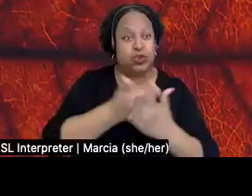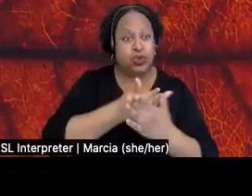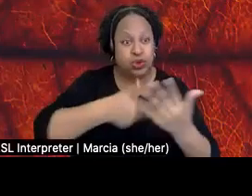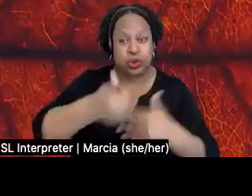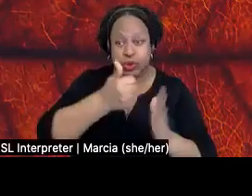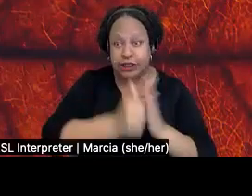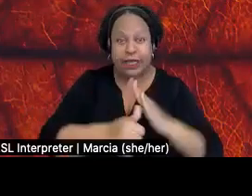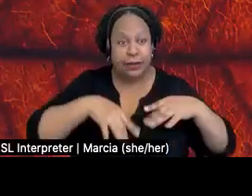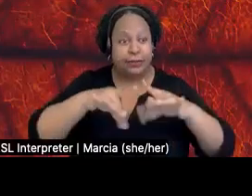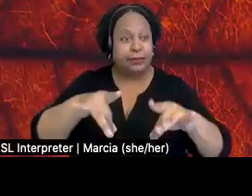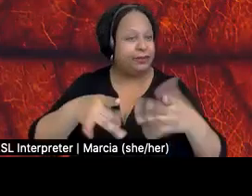Next.